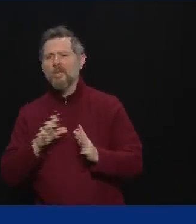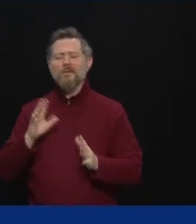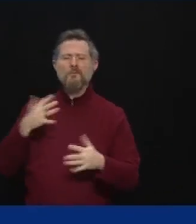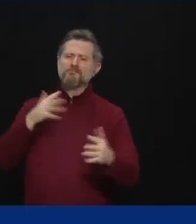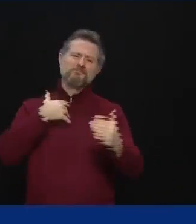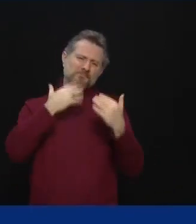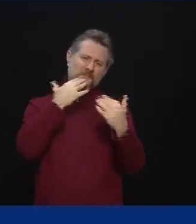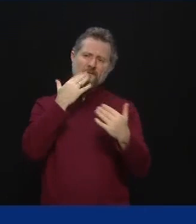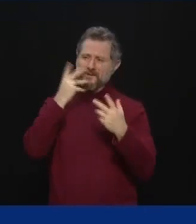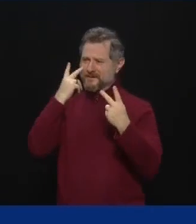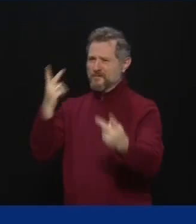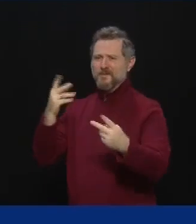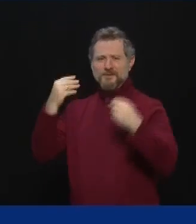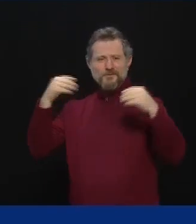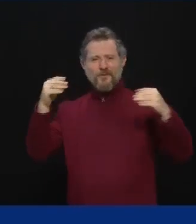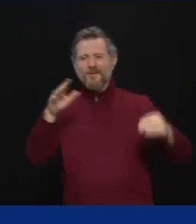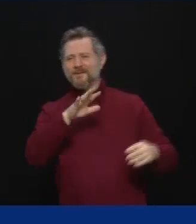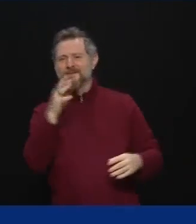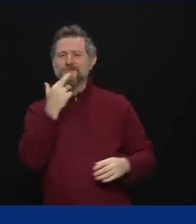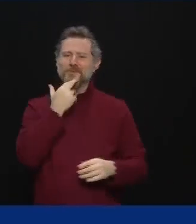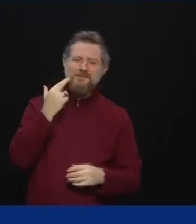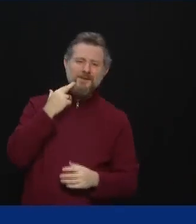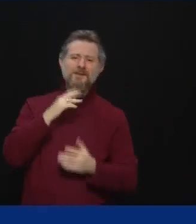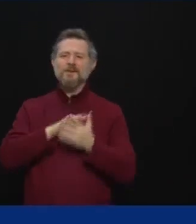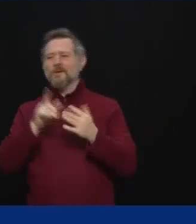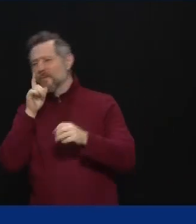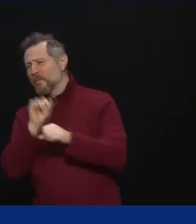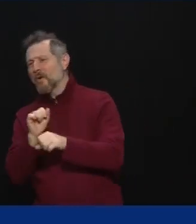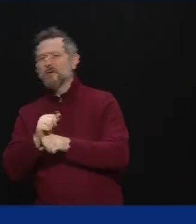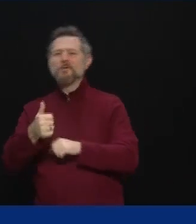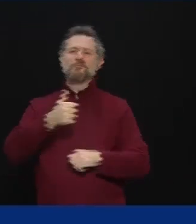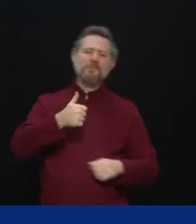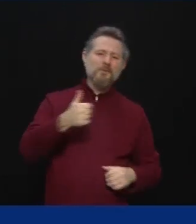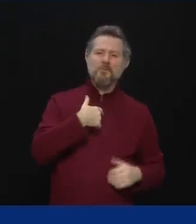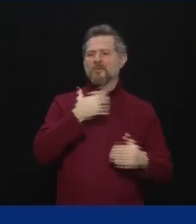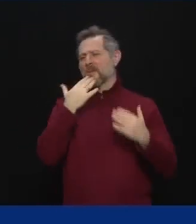I PERSONALLY AN GRATEFUL. I KNOW MANY OF YOU ARE BUT,